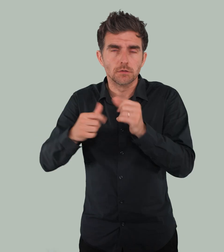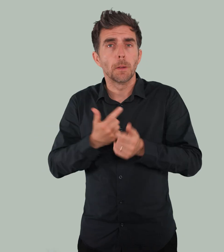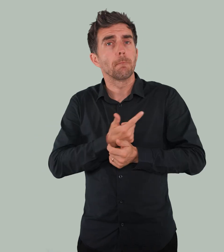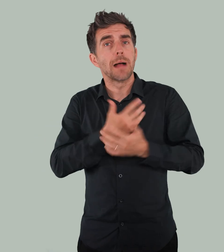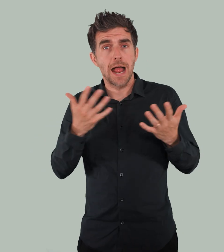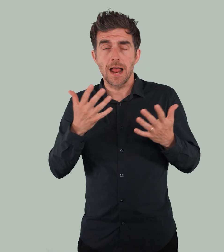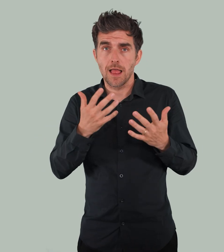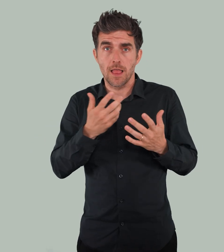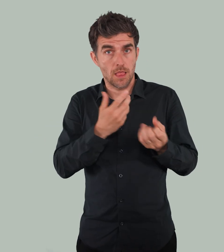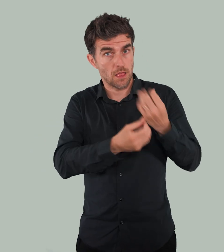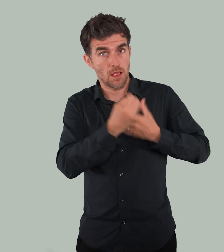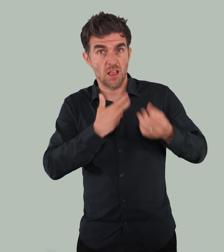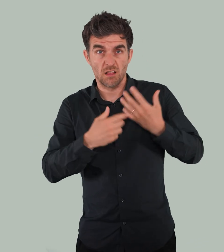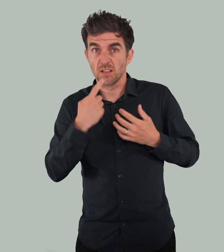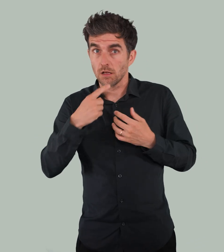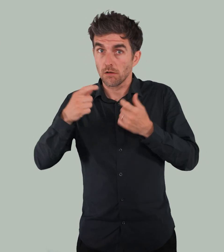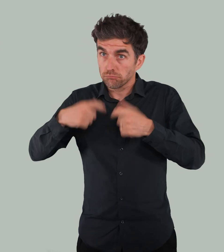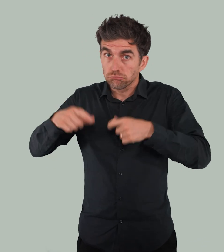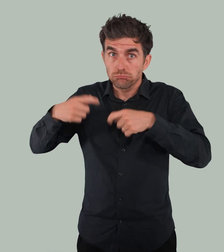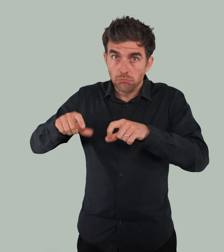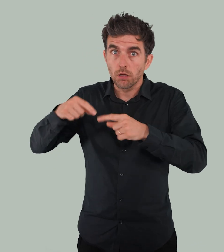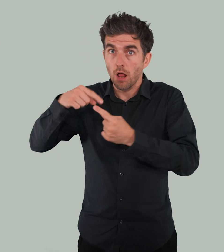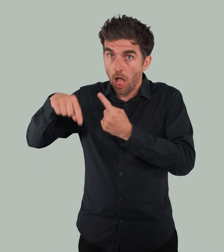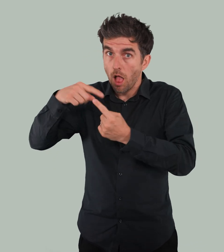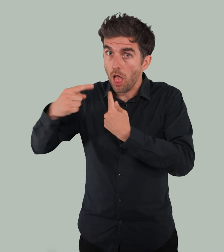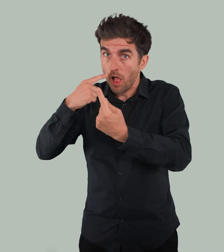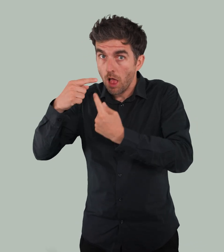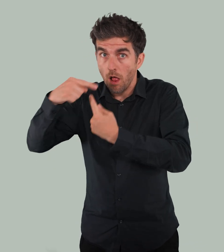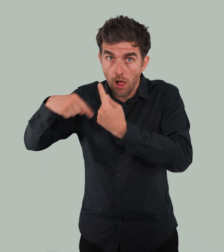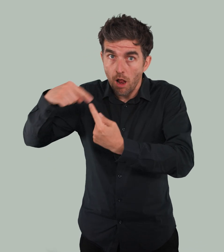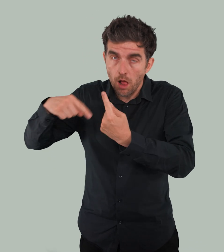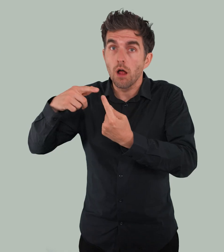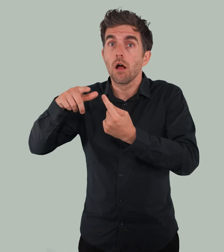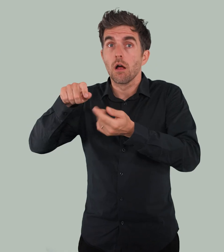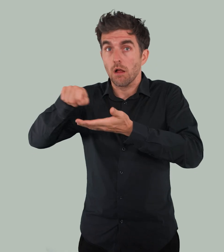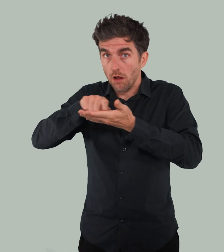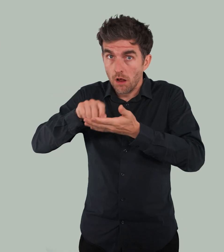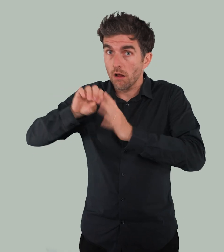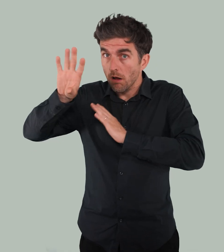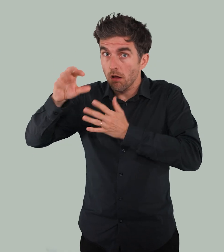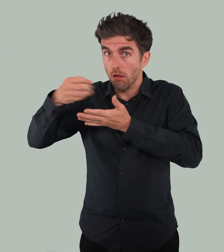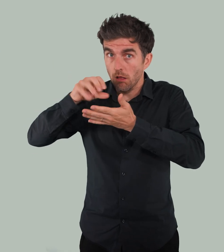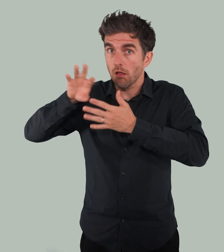Many respondents describe ongoing cycles of engagement, including completing forms,